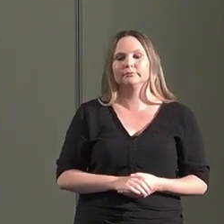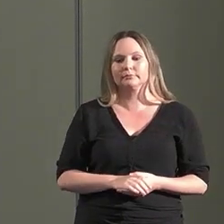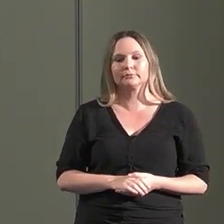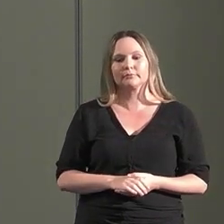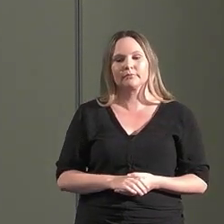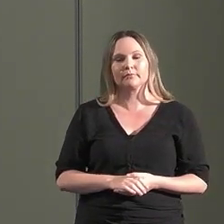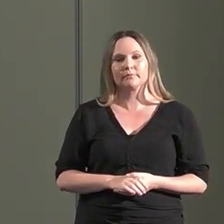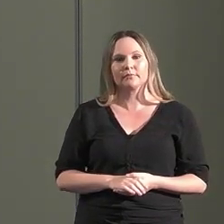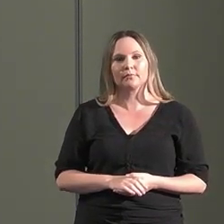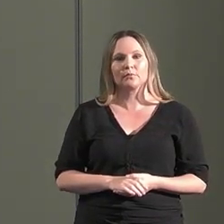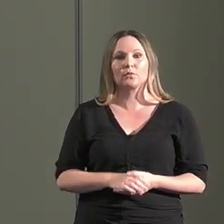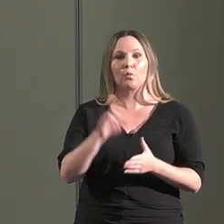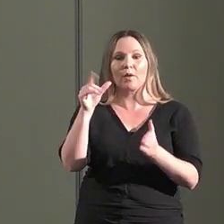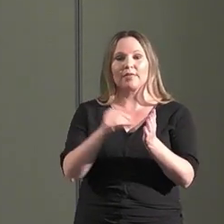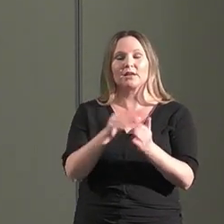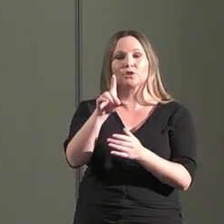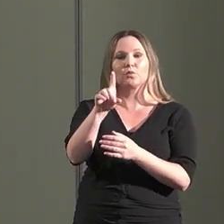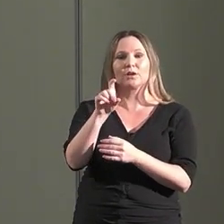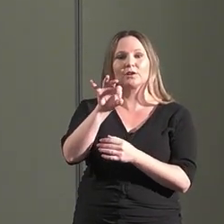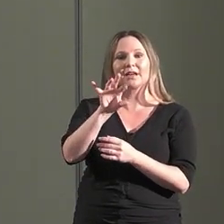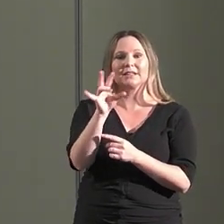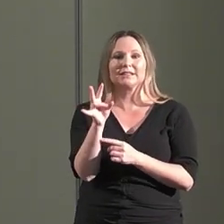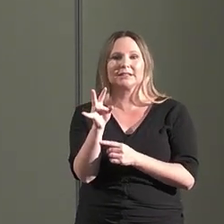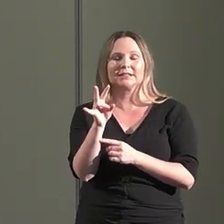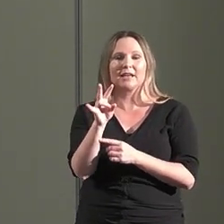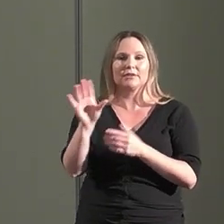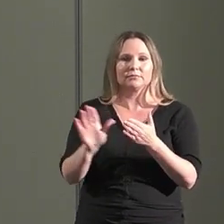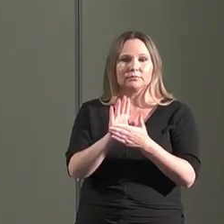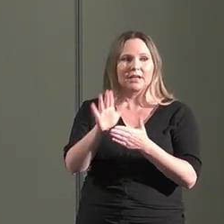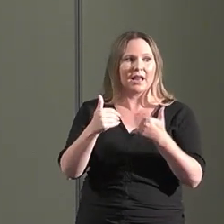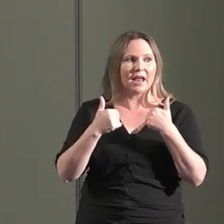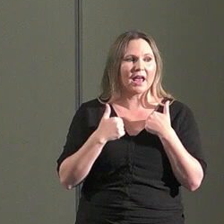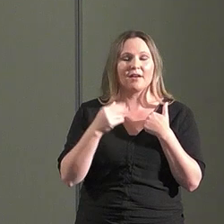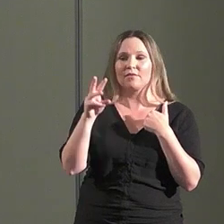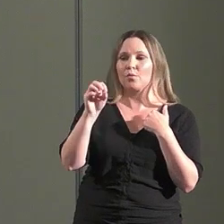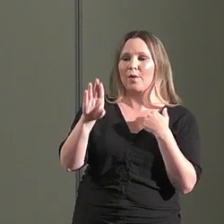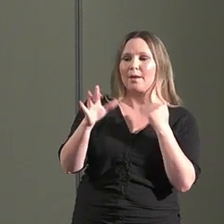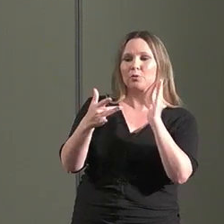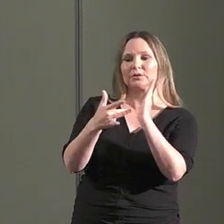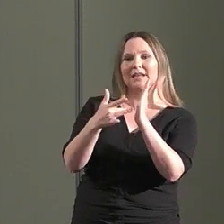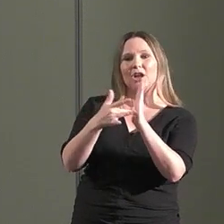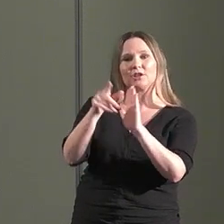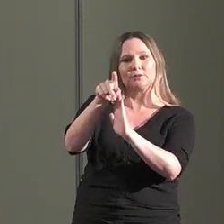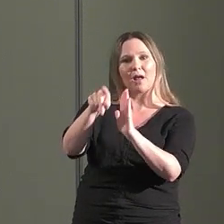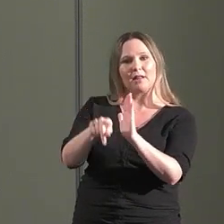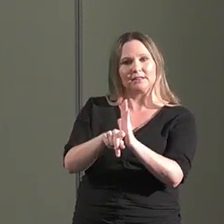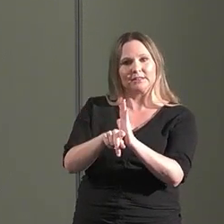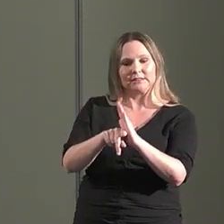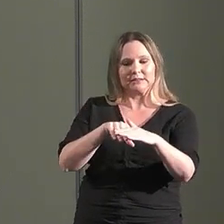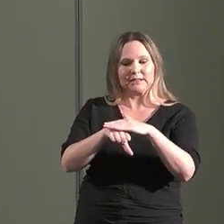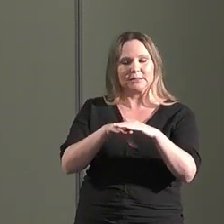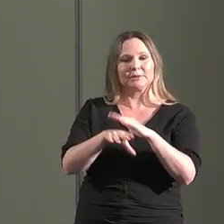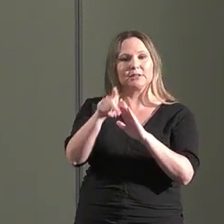And 1,197 institutions have a web or technology policy. Accessibility policy.